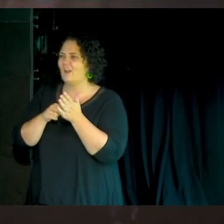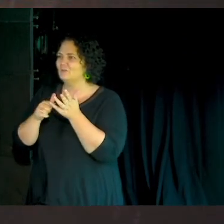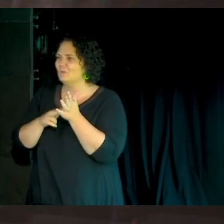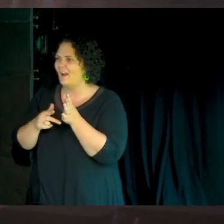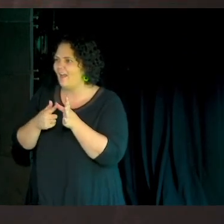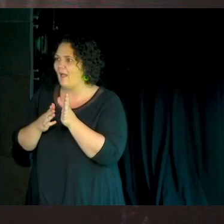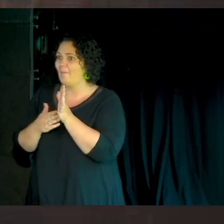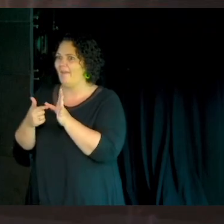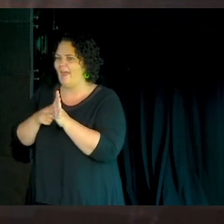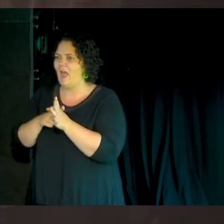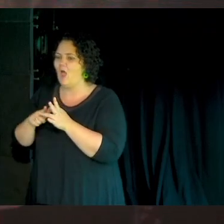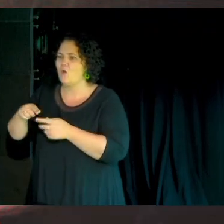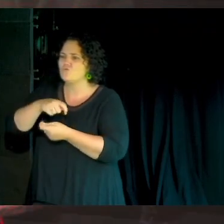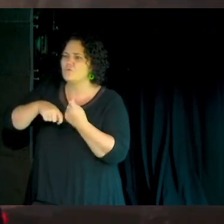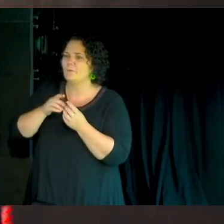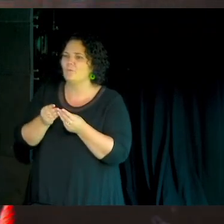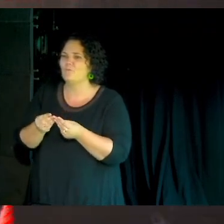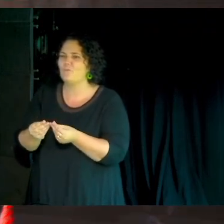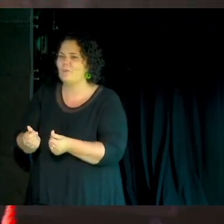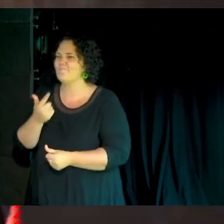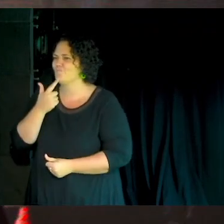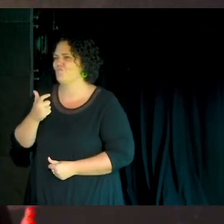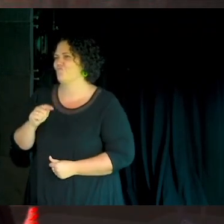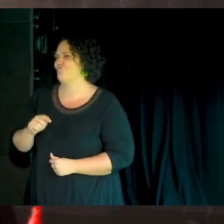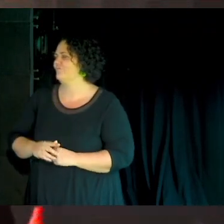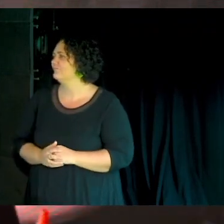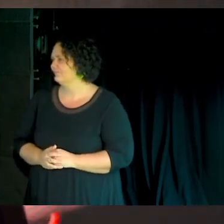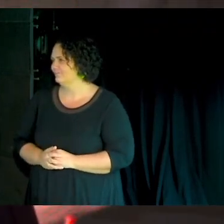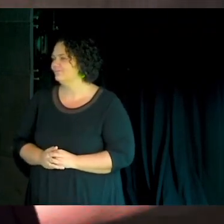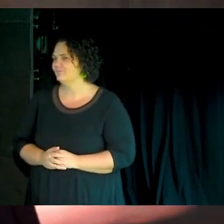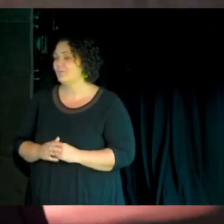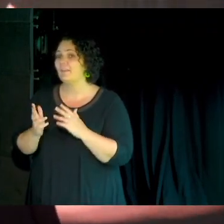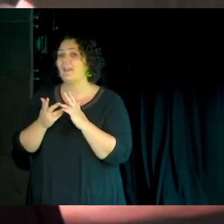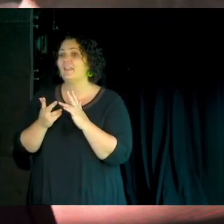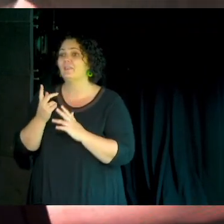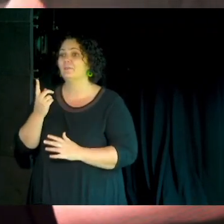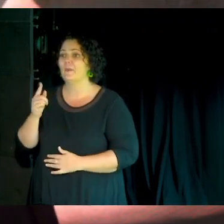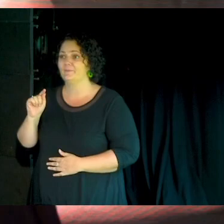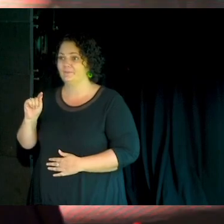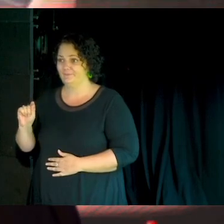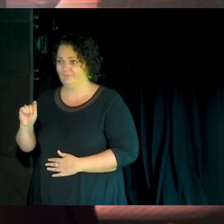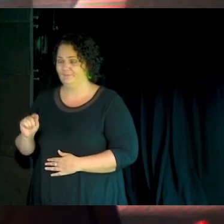to make it smooth yes good so the other one I'm going to show you is by the time when you finish